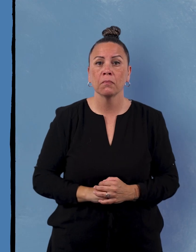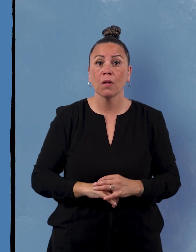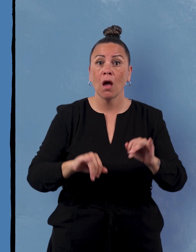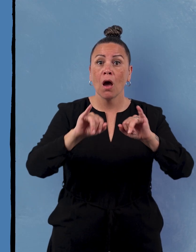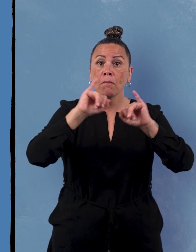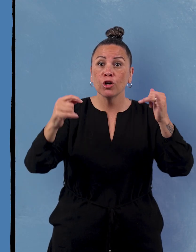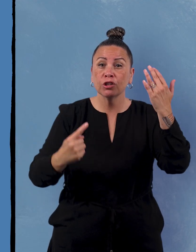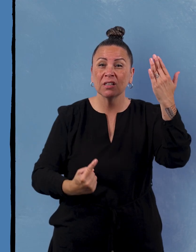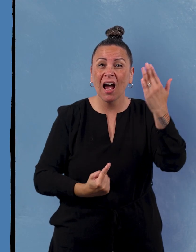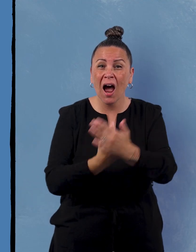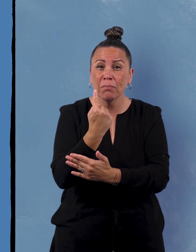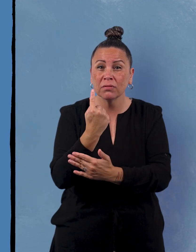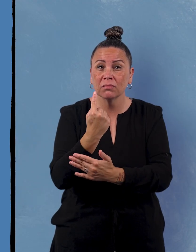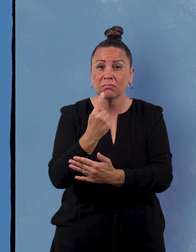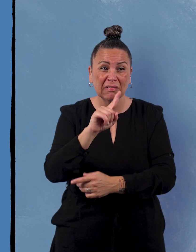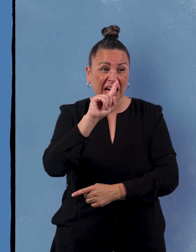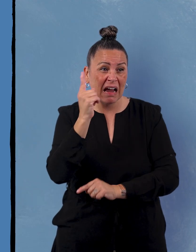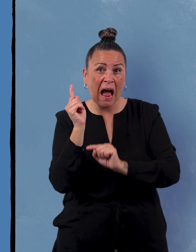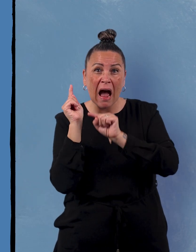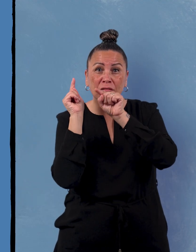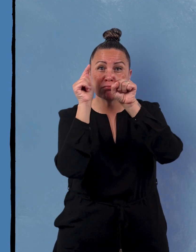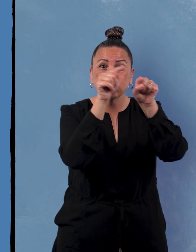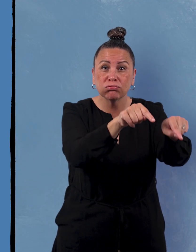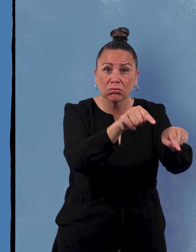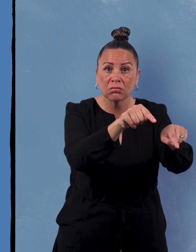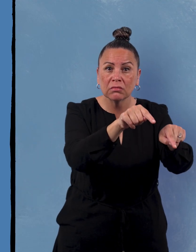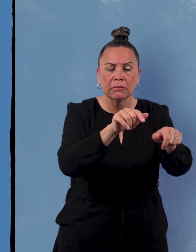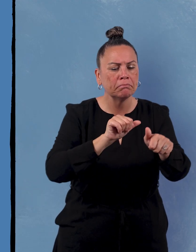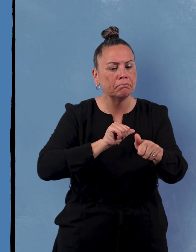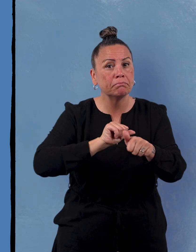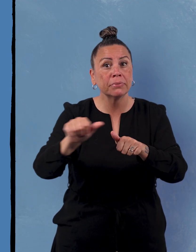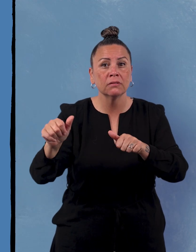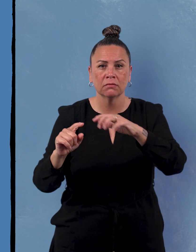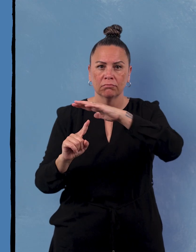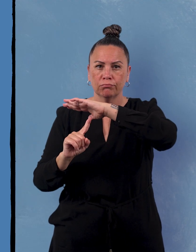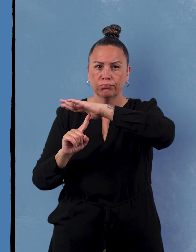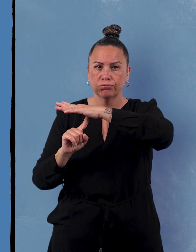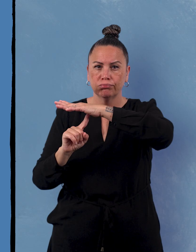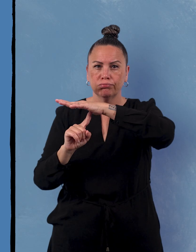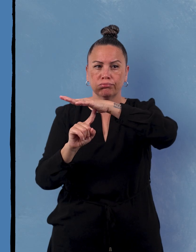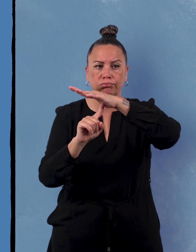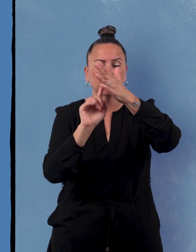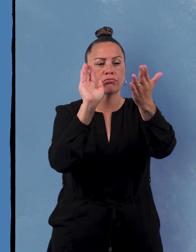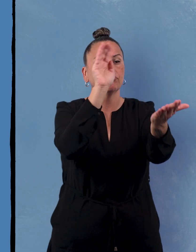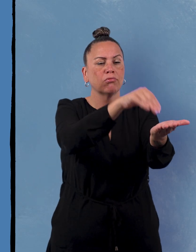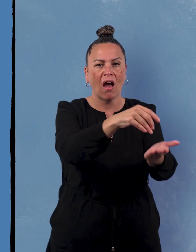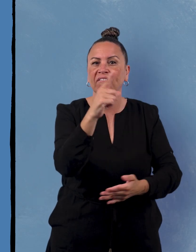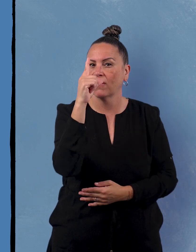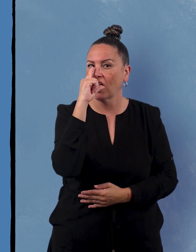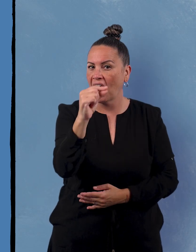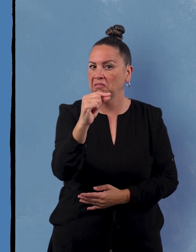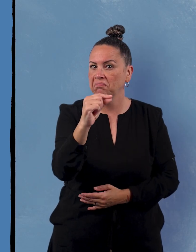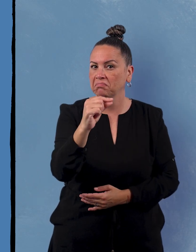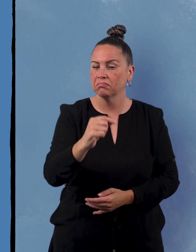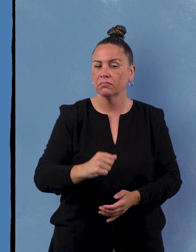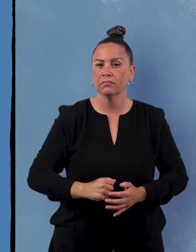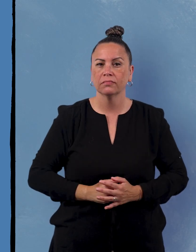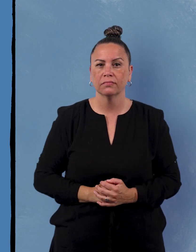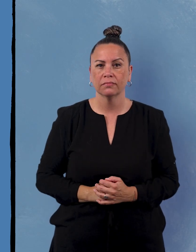Helicopters are very useful in emergencies in difficult-to-reach places.